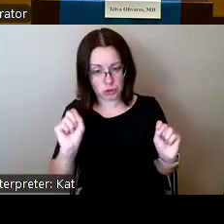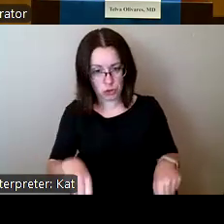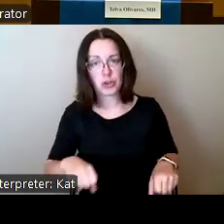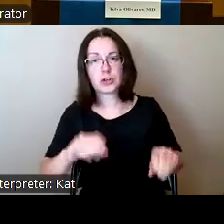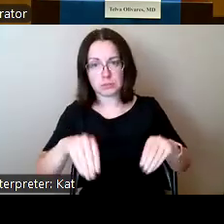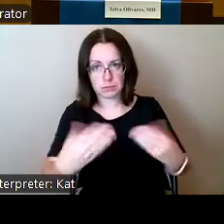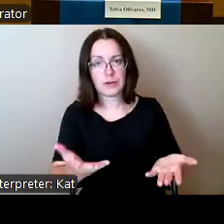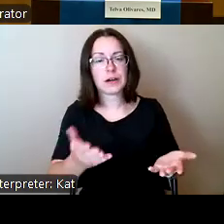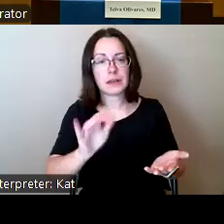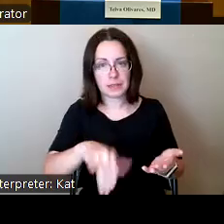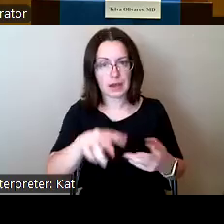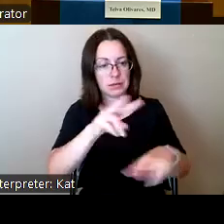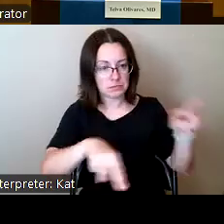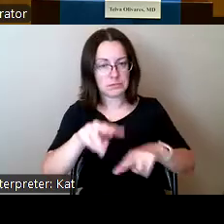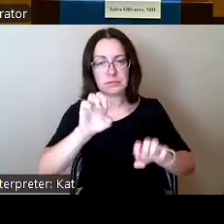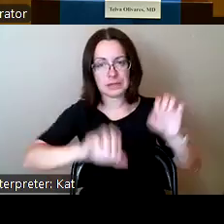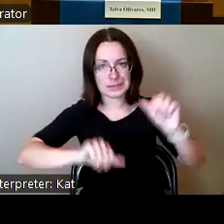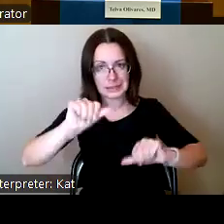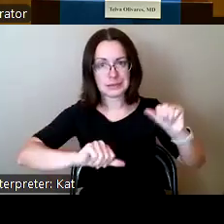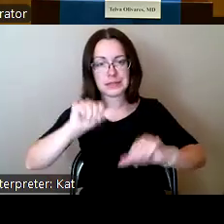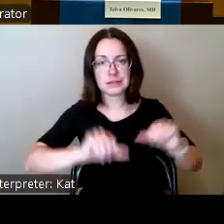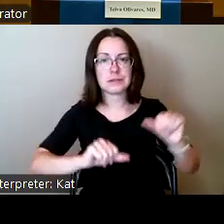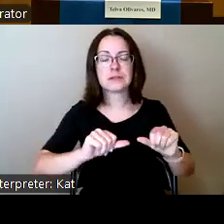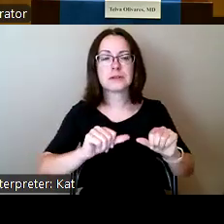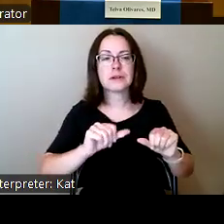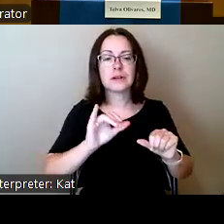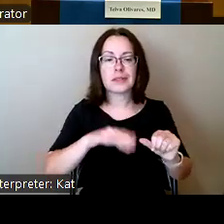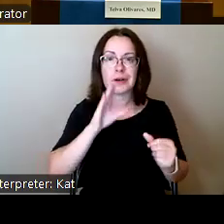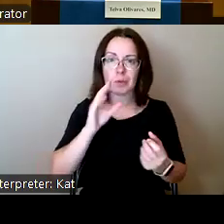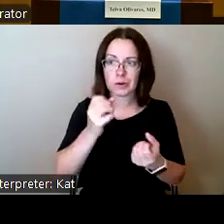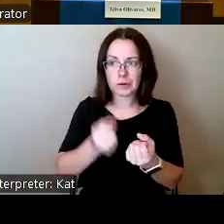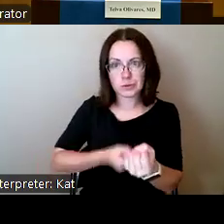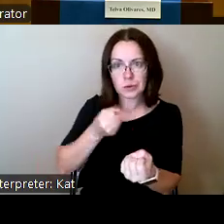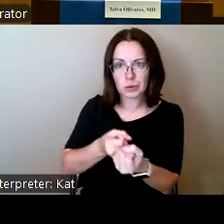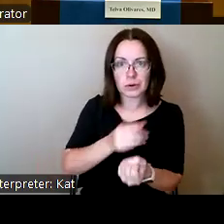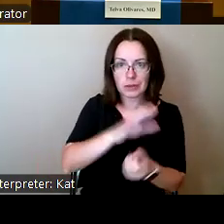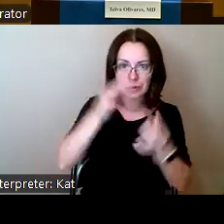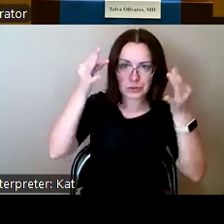which contributes to the ultimate decision of whether somebody seeking maid has the decisional